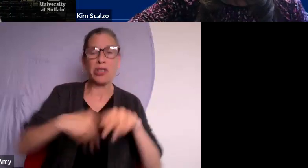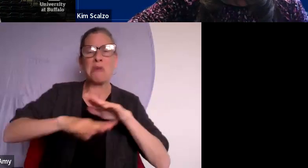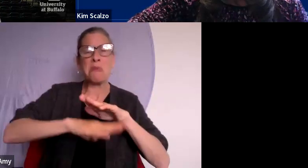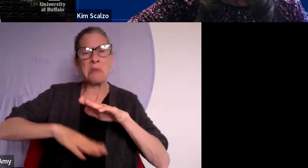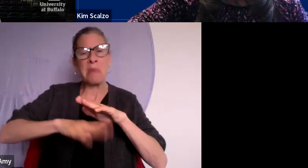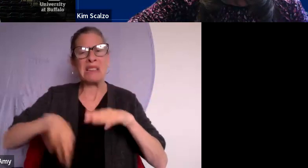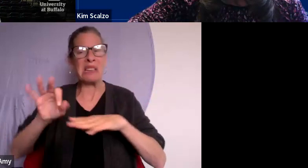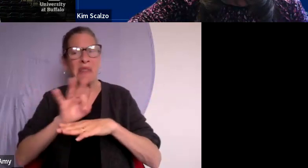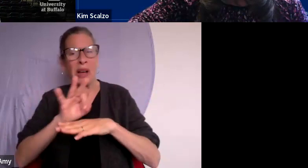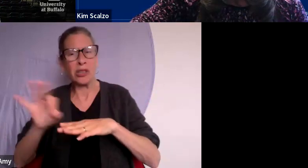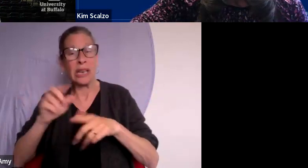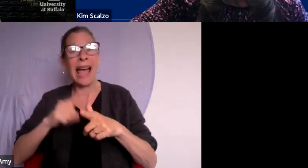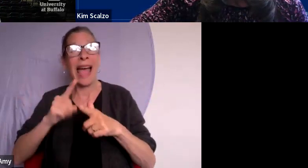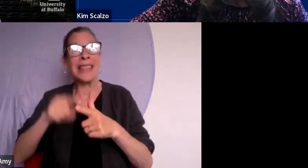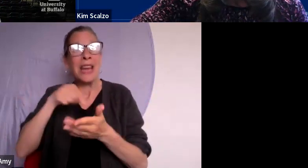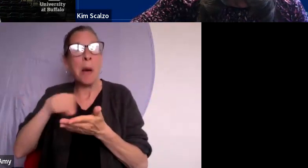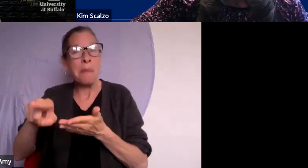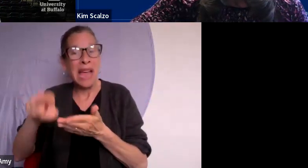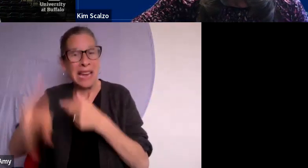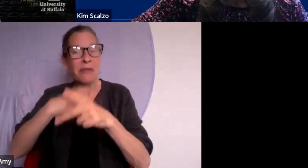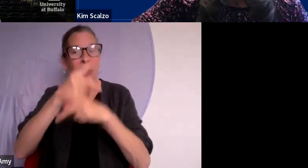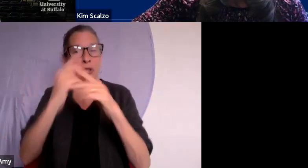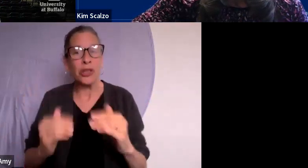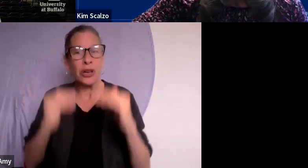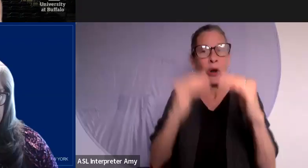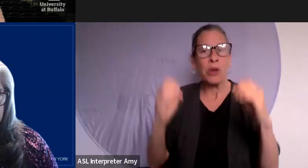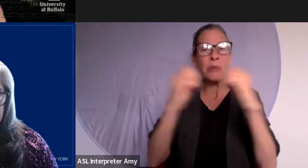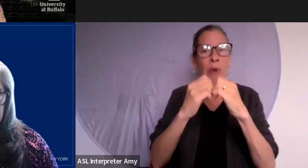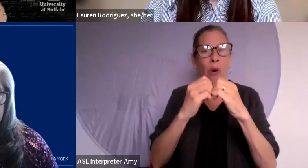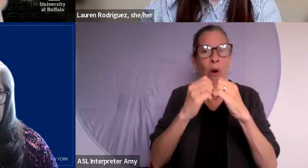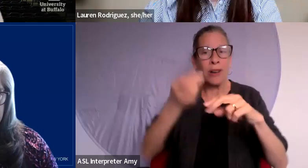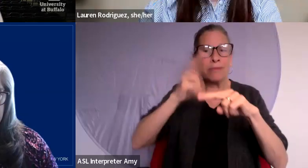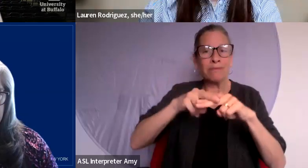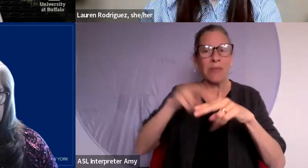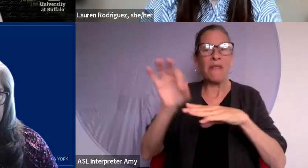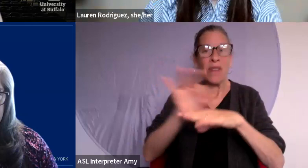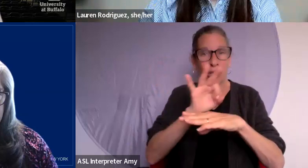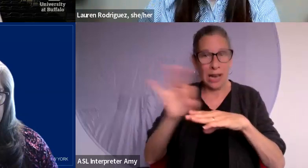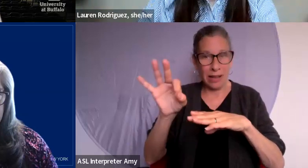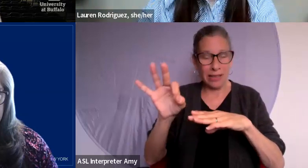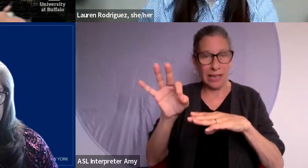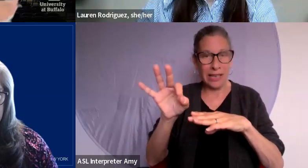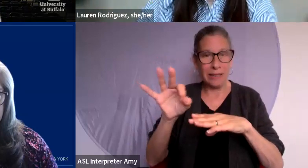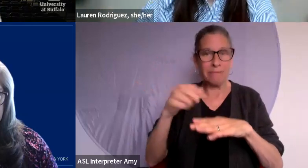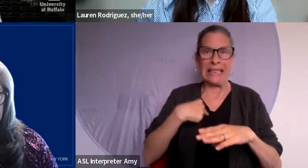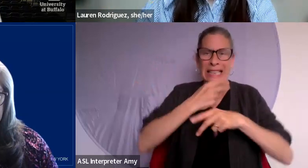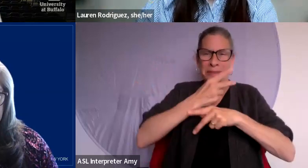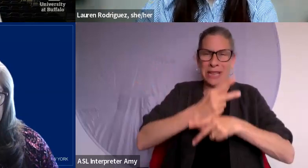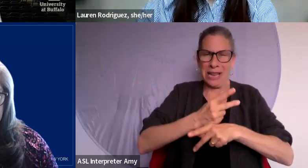And then there's a paid version that gives you a little bit more functionality. And I always am careful, and I think you should